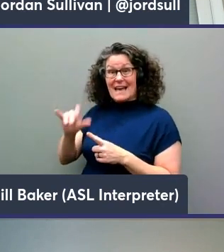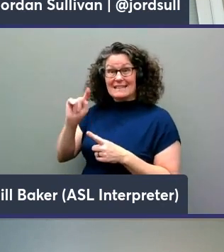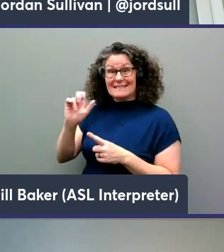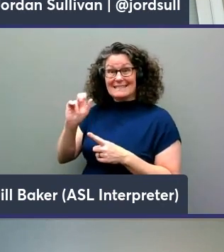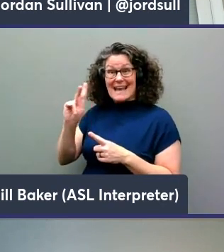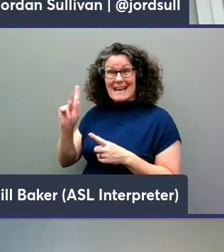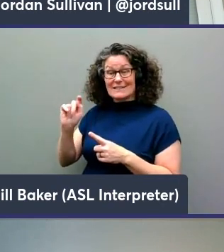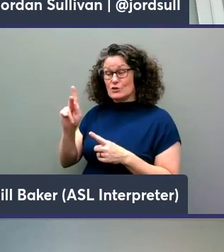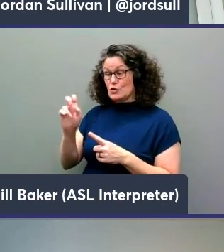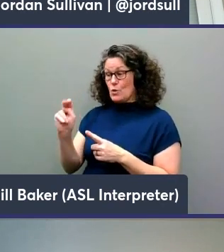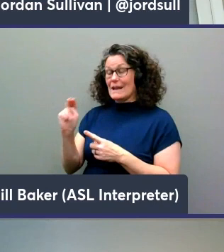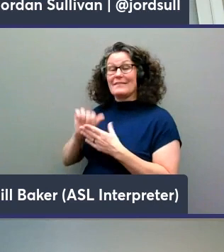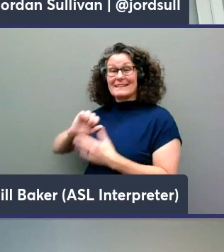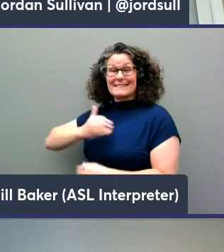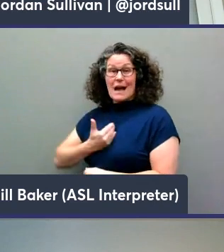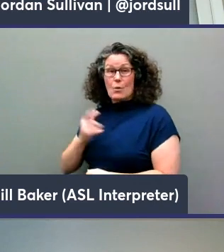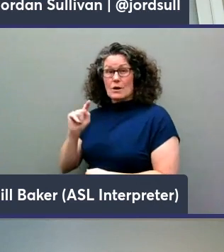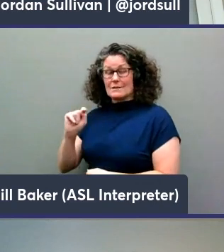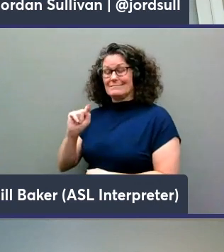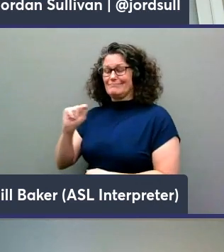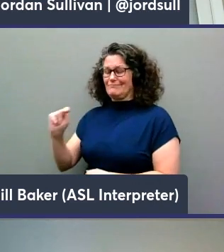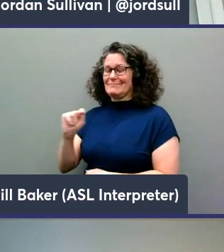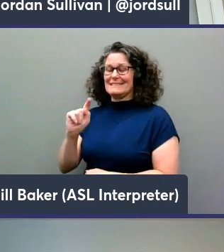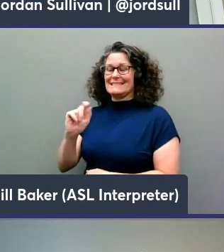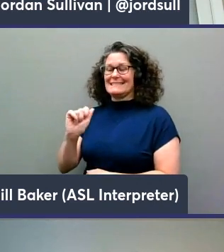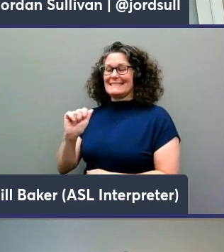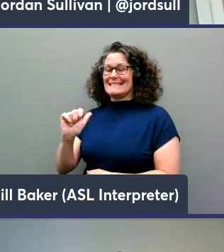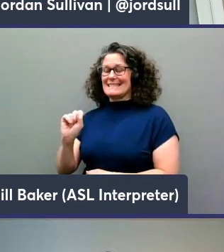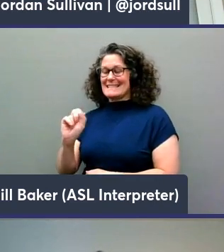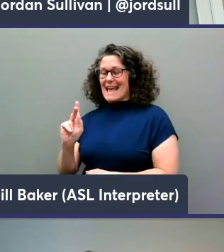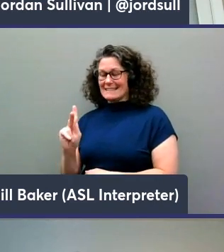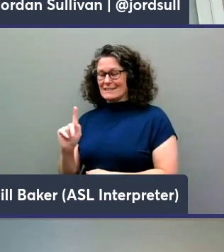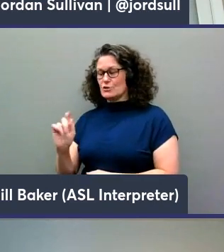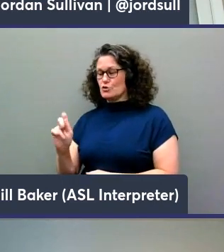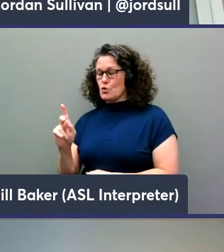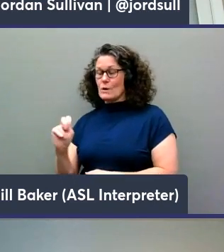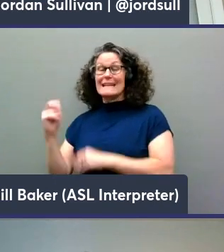That's our task token that was given as a message to SQS.